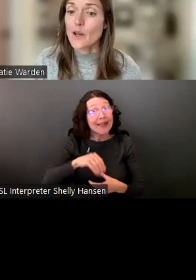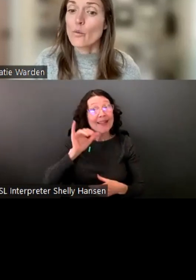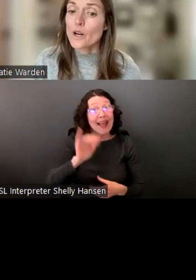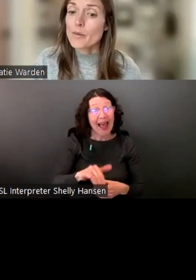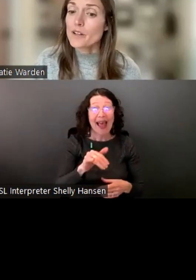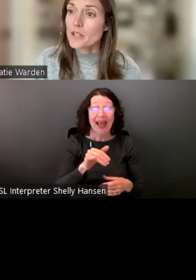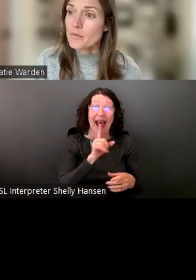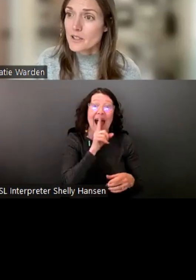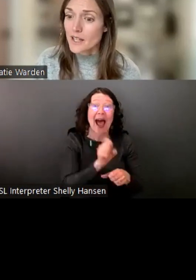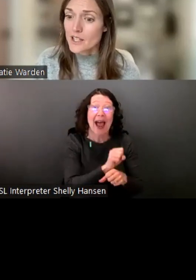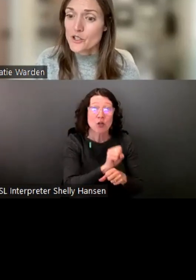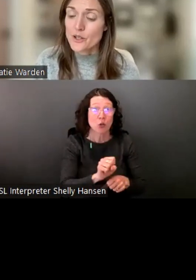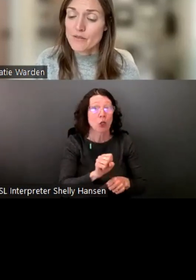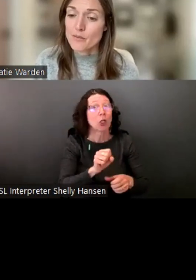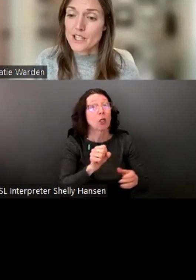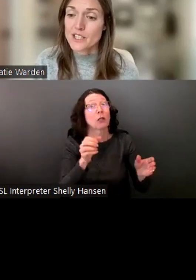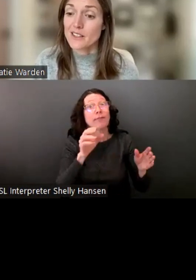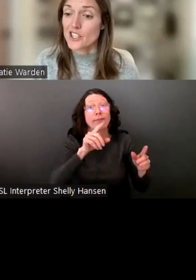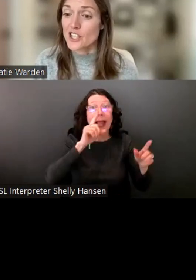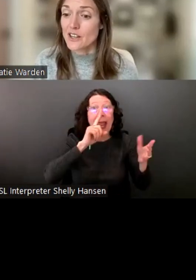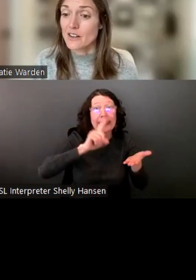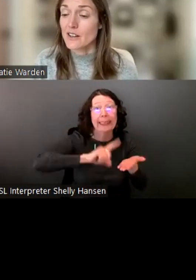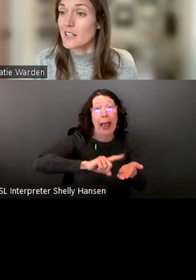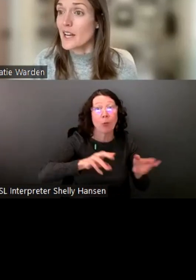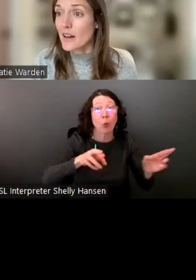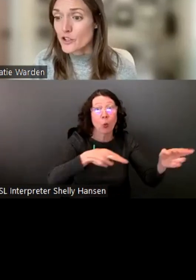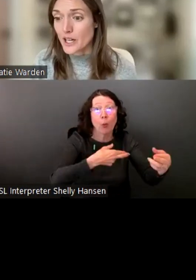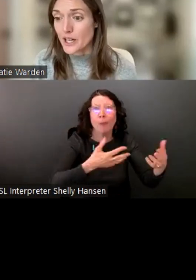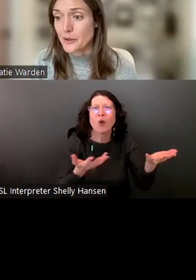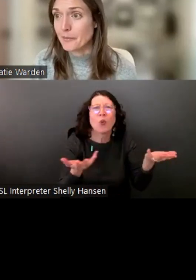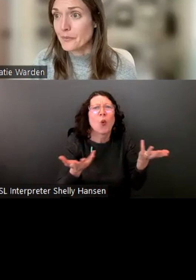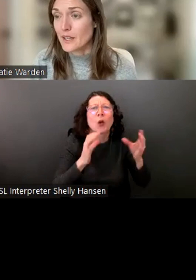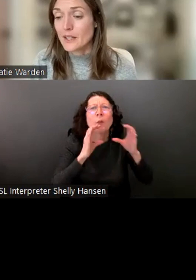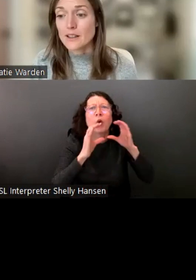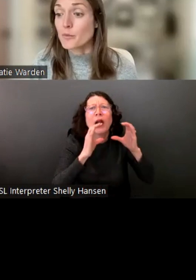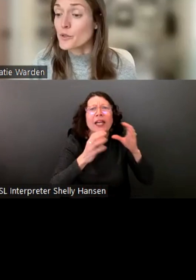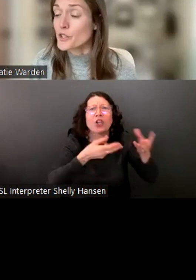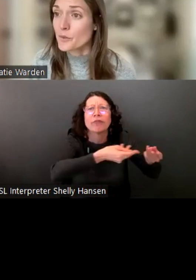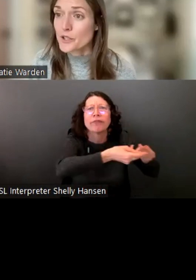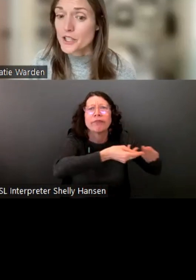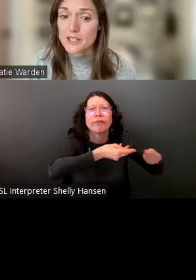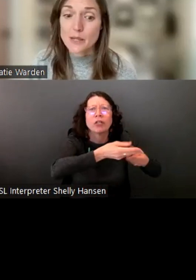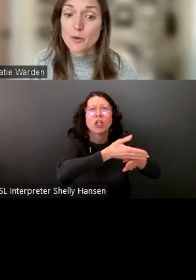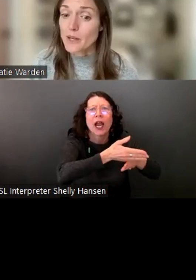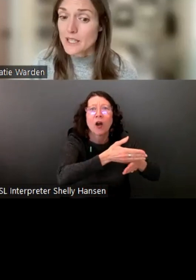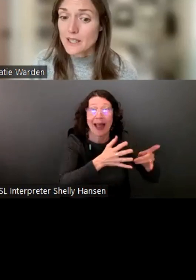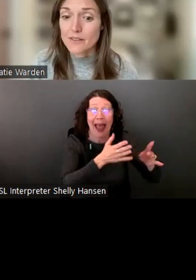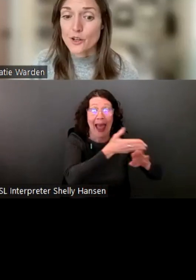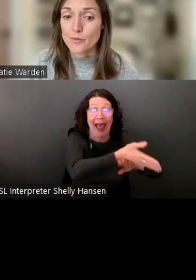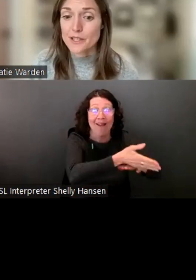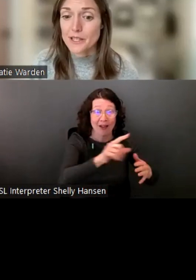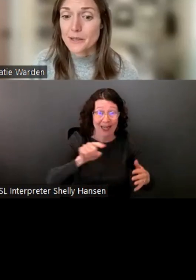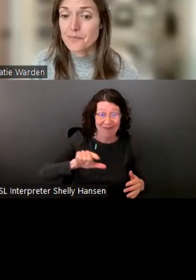And what about communication or information that's shared as aftercare, like prescriptions someone might need at the pharmacy.